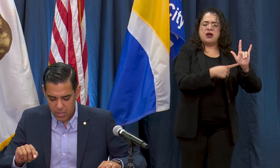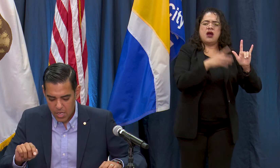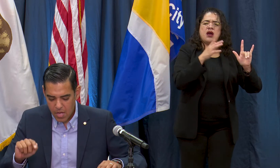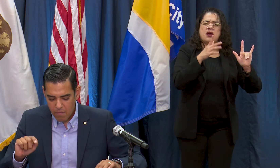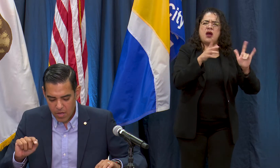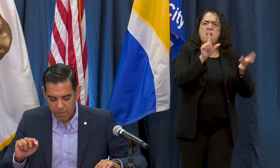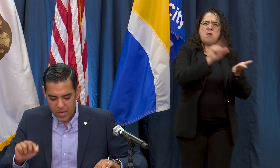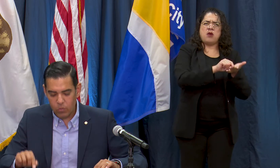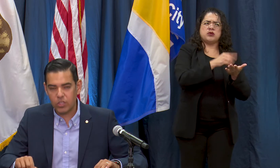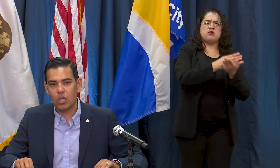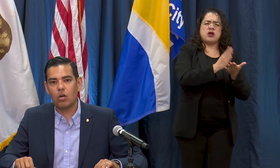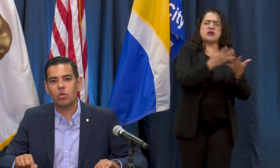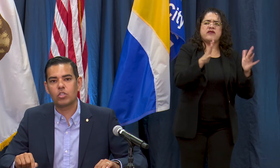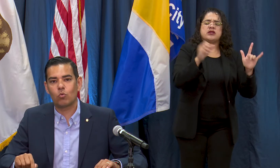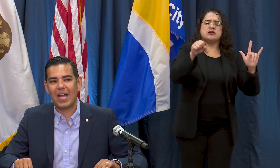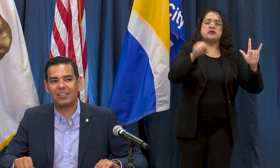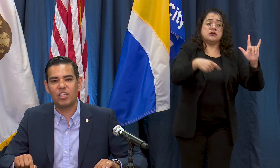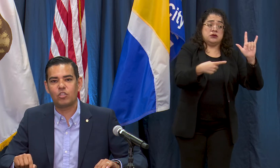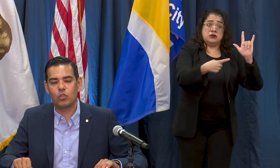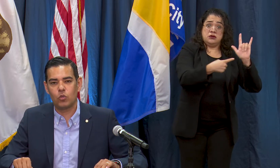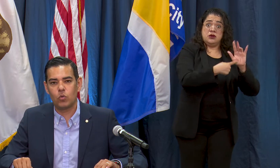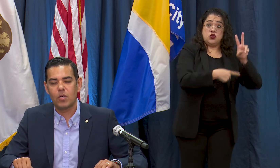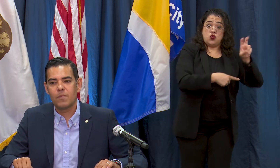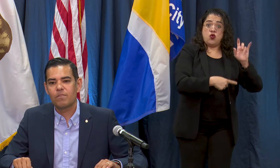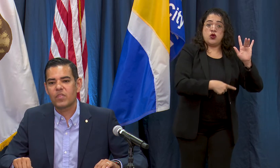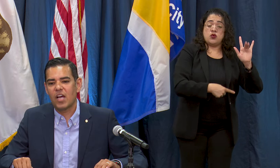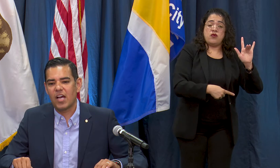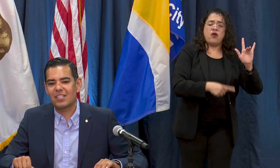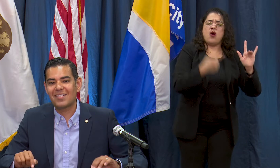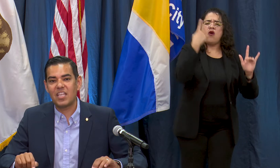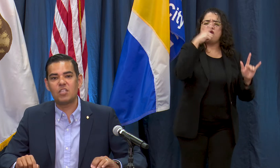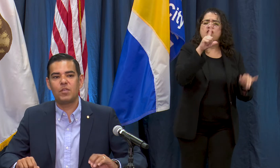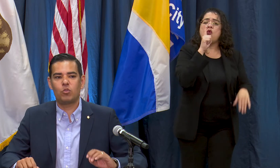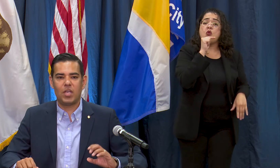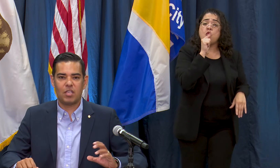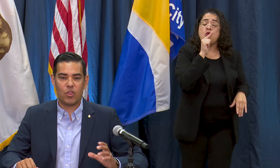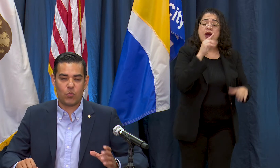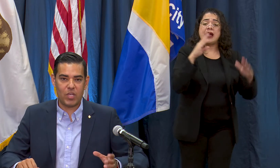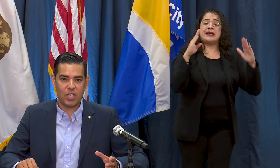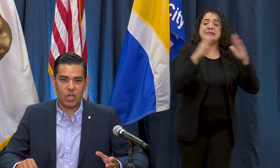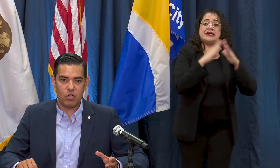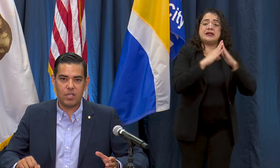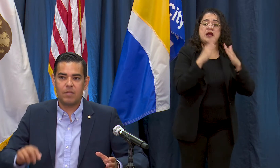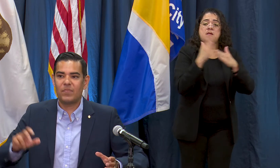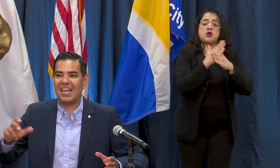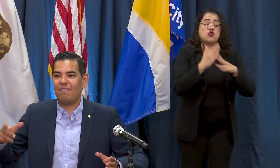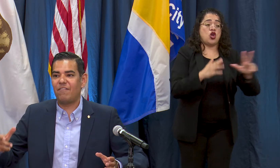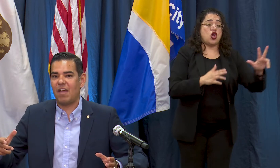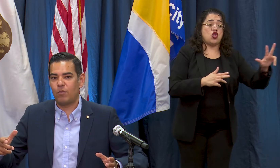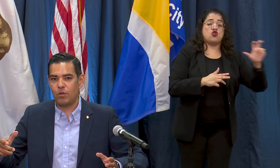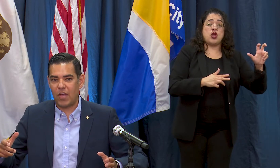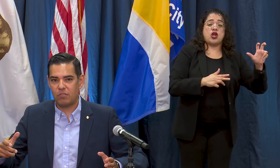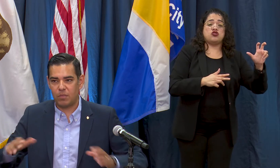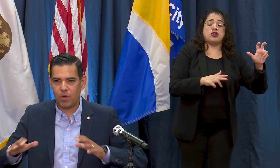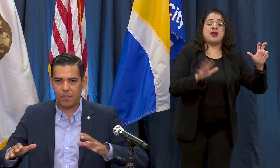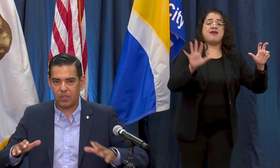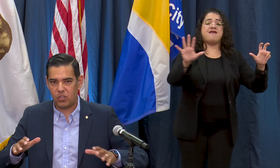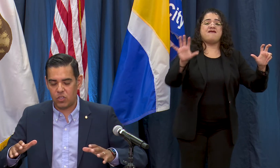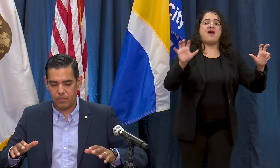that would go directly to cities between 300,000-500,000 and population